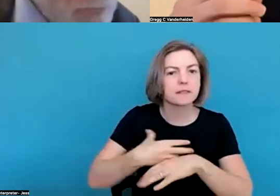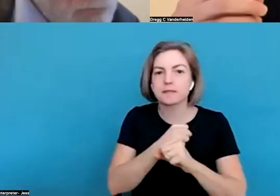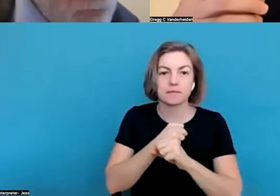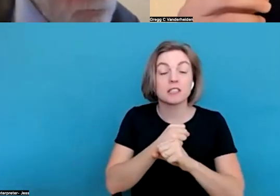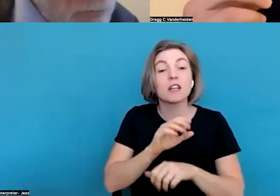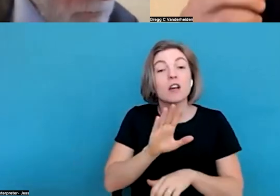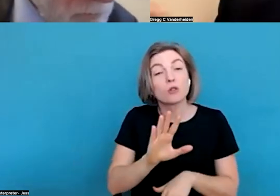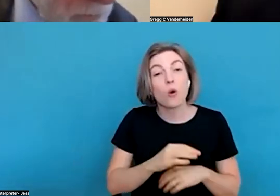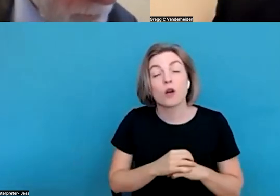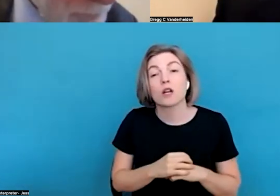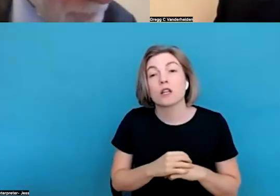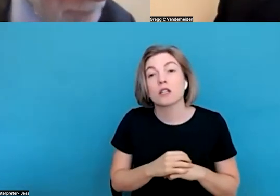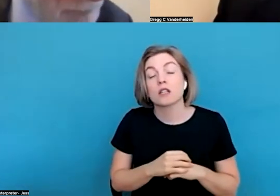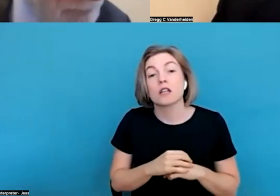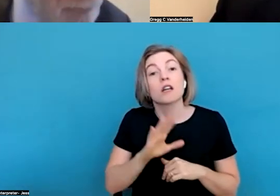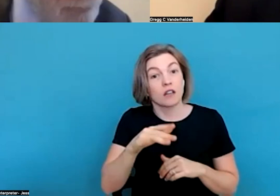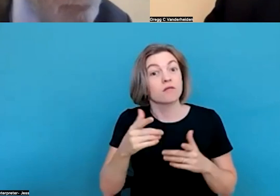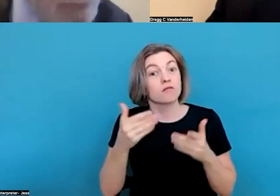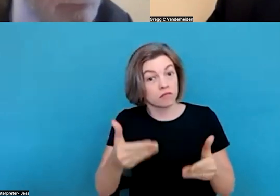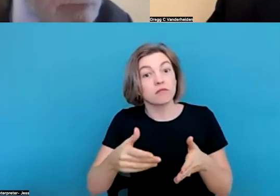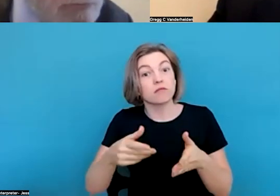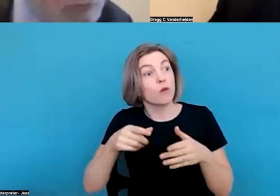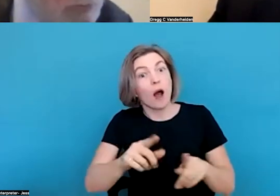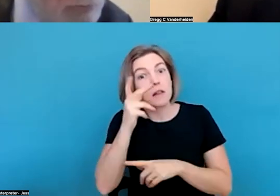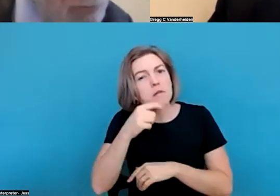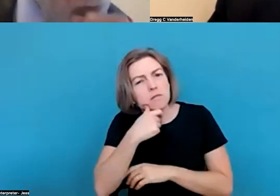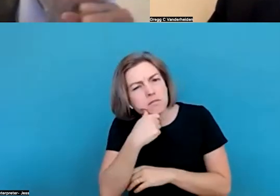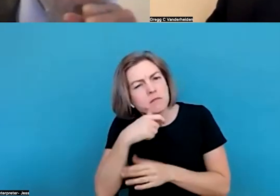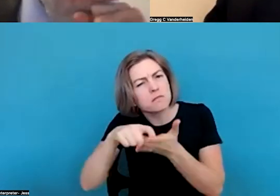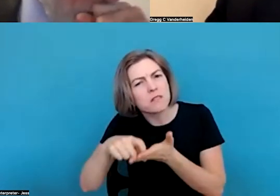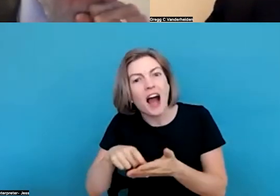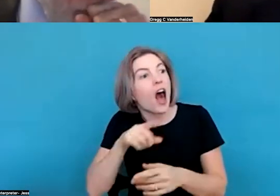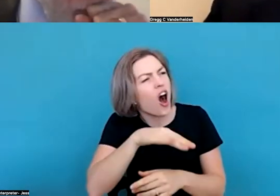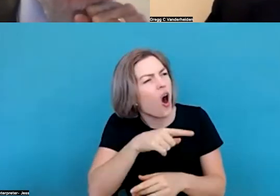write down your notes as to things that you think that either didn't get brought up, issues that